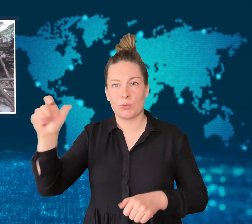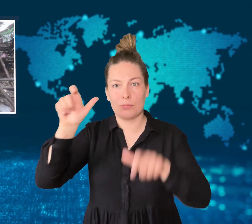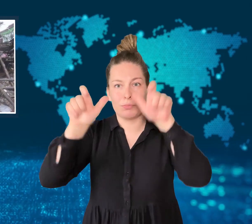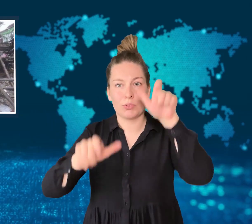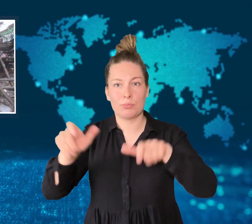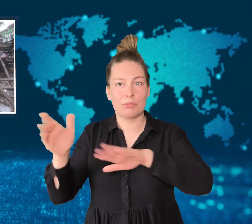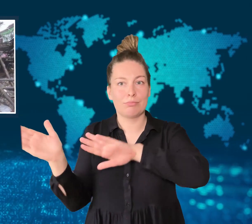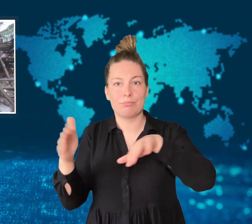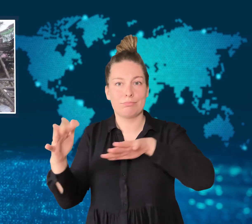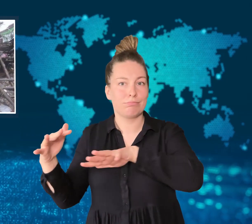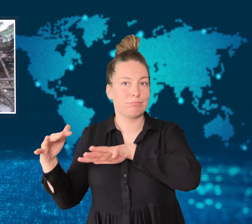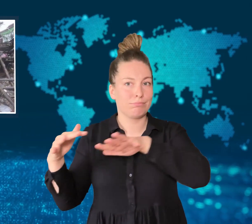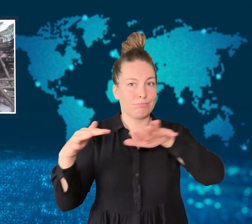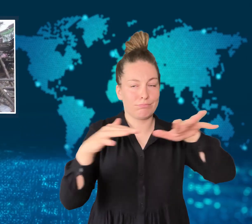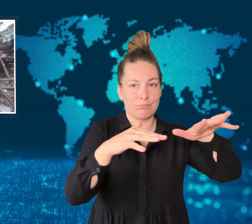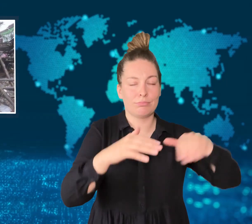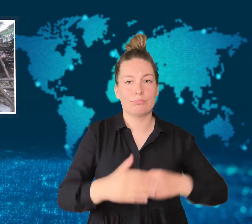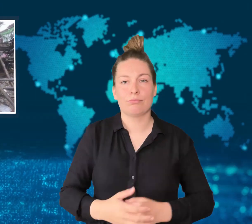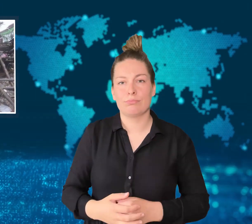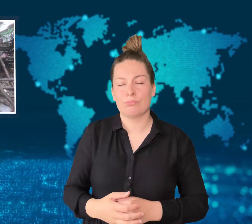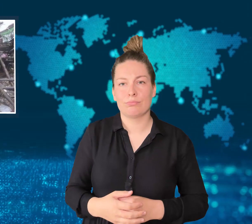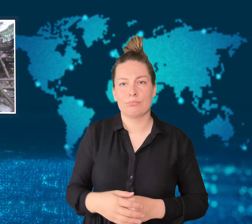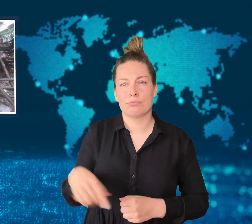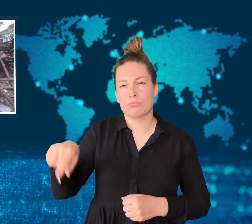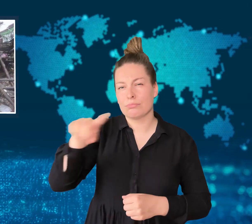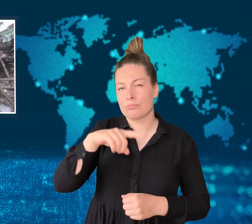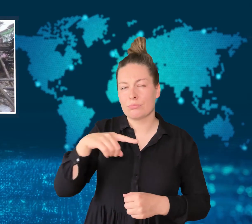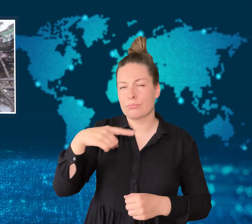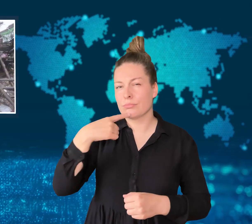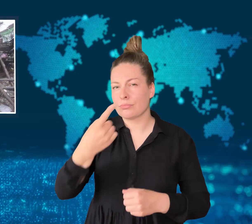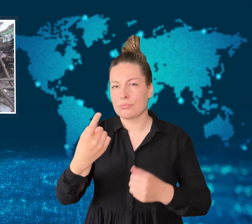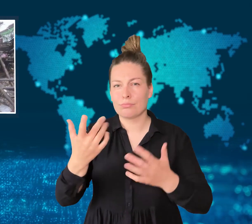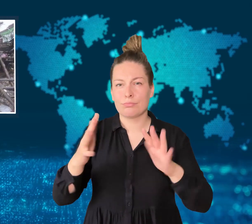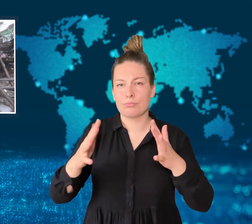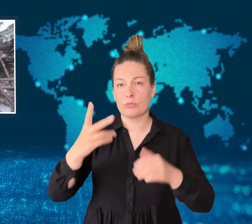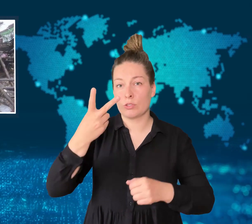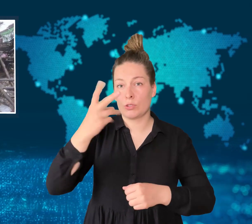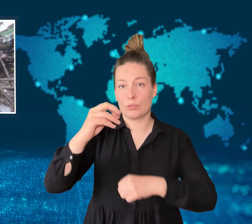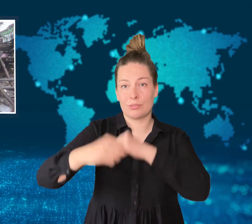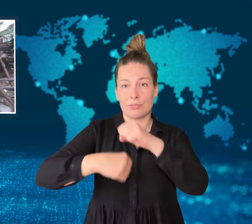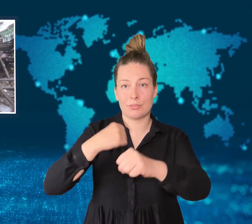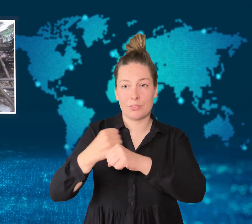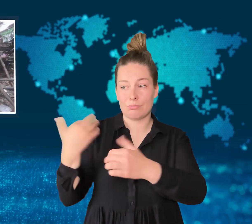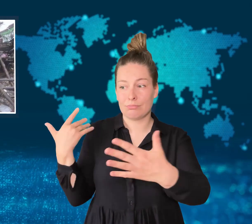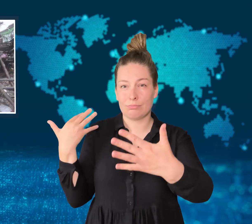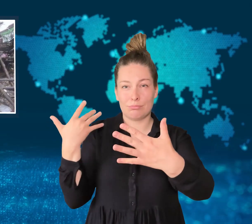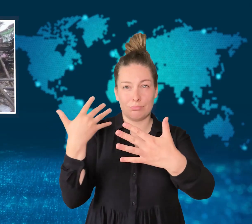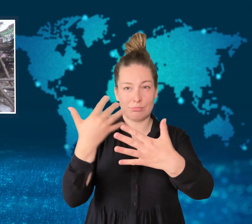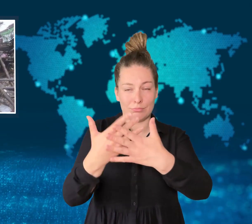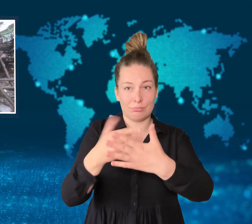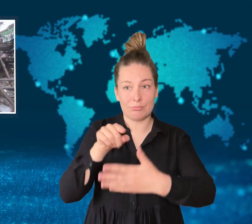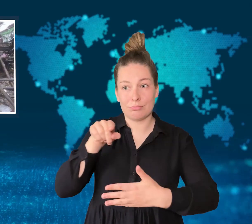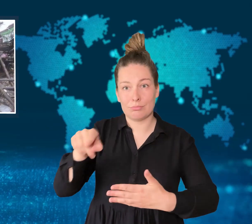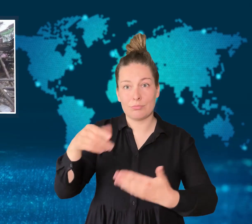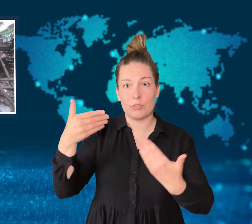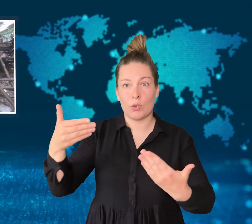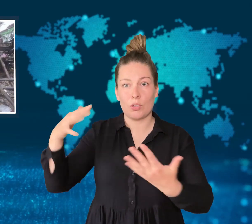in Bangladesh in around 20 years.